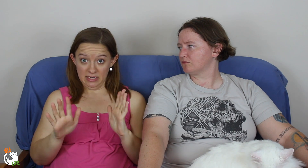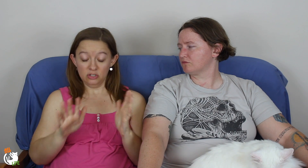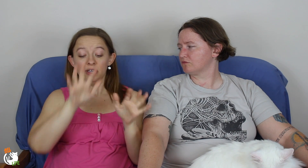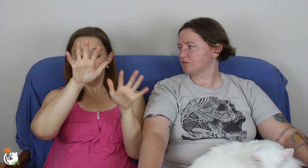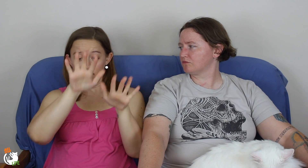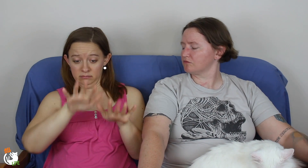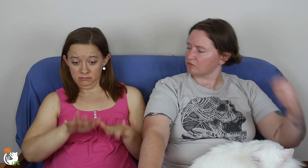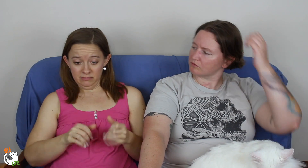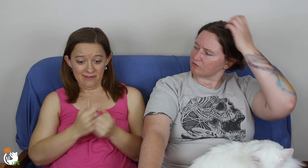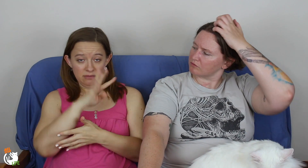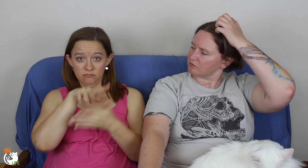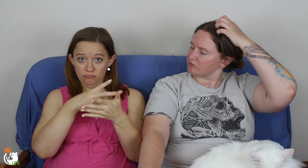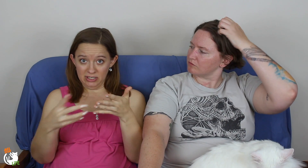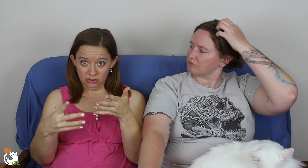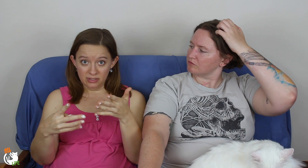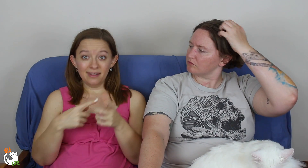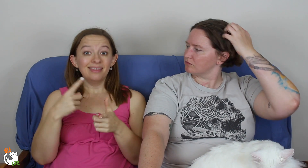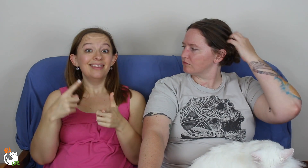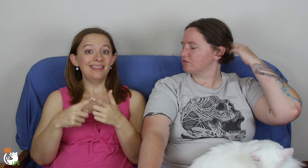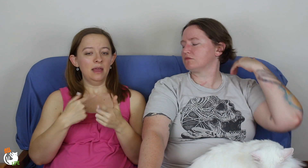Then once we were done, I put everything into the spreadsheet